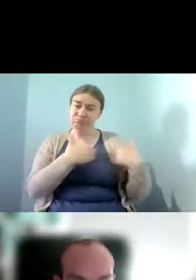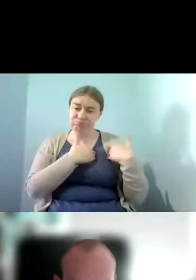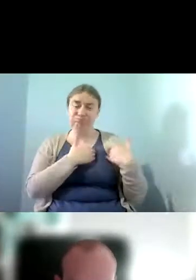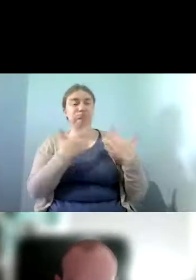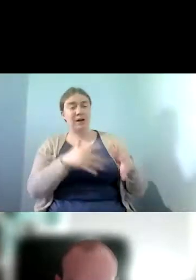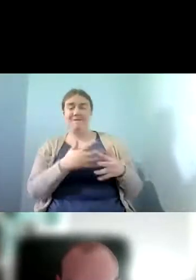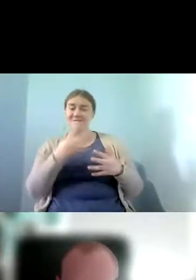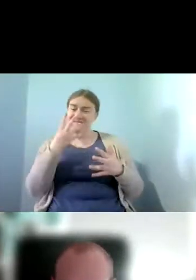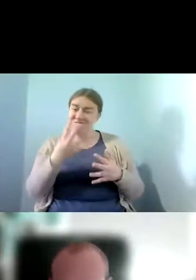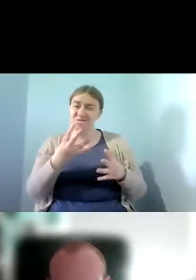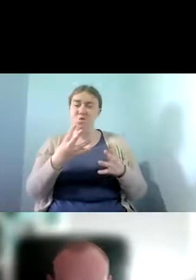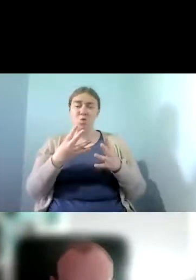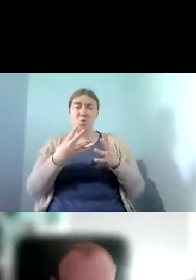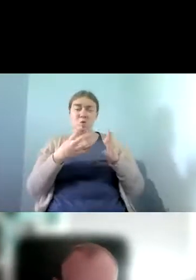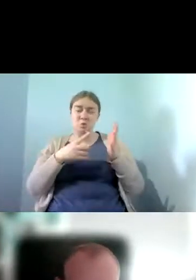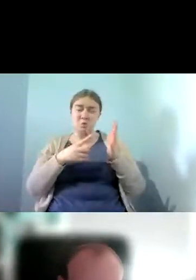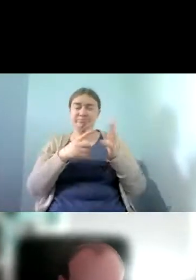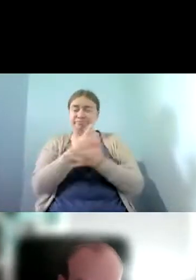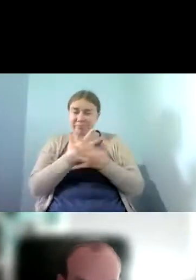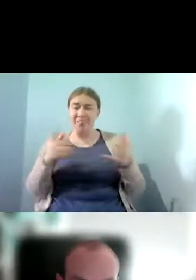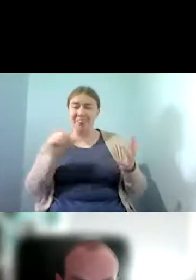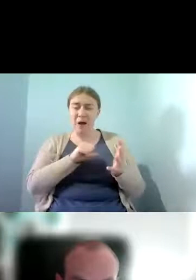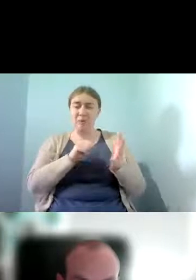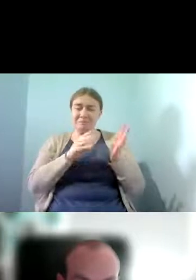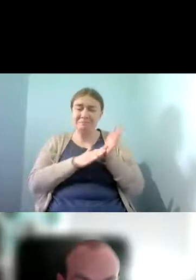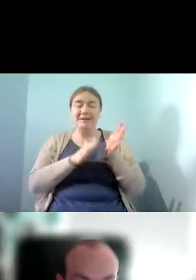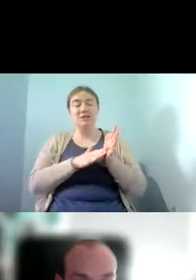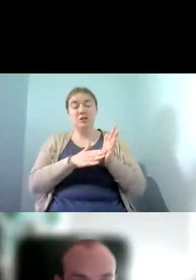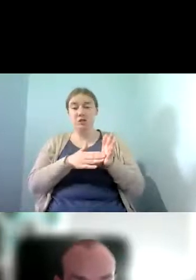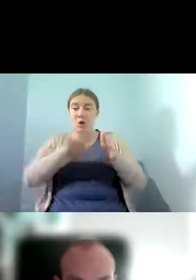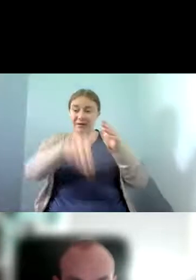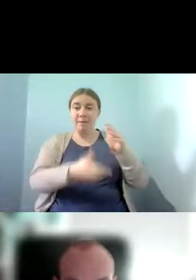of material excavated this is the same roughly the same as three olympic size swimming pools